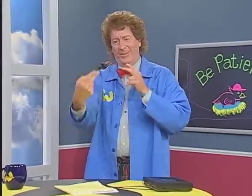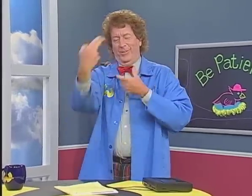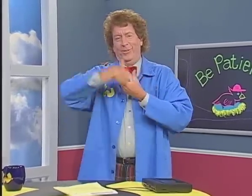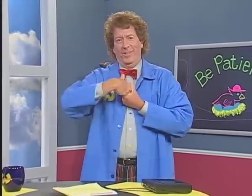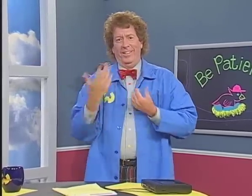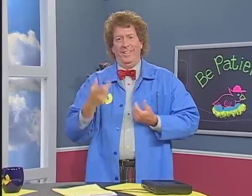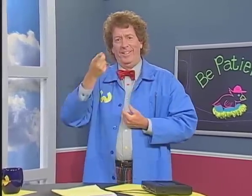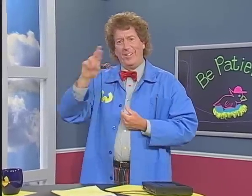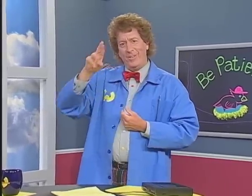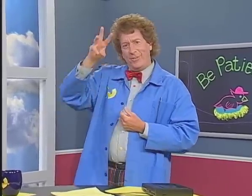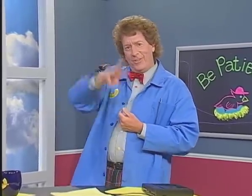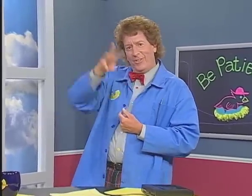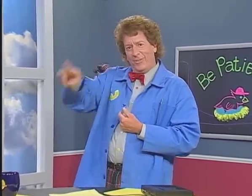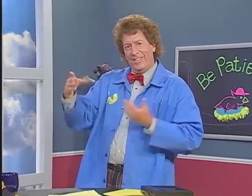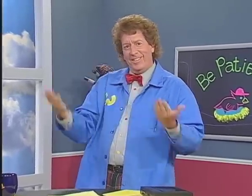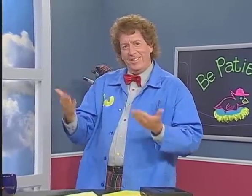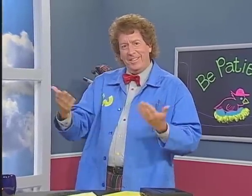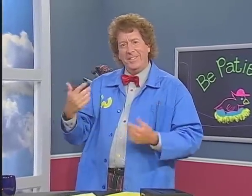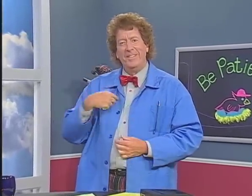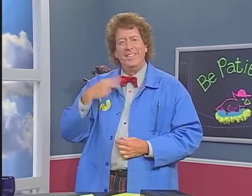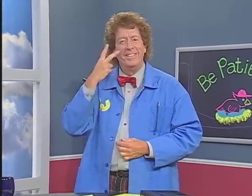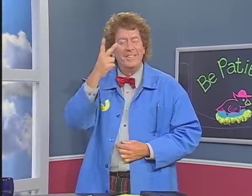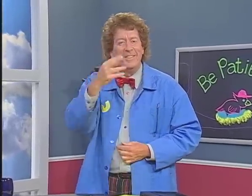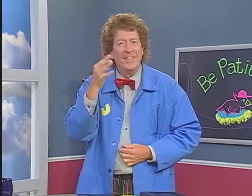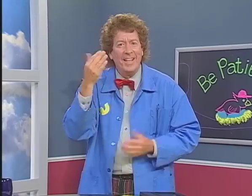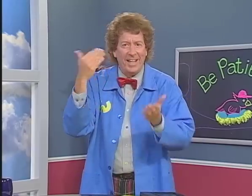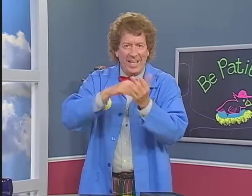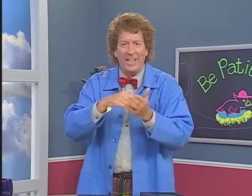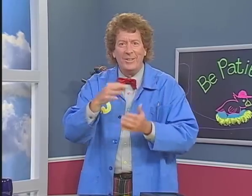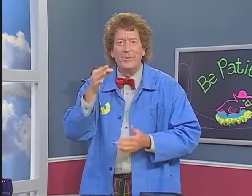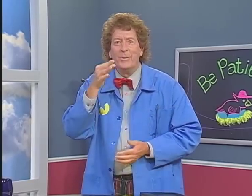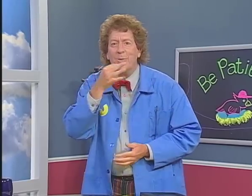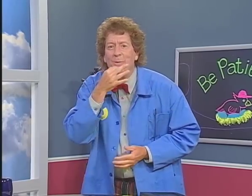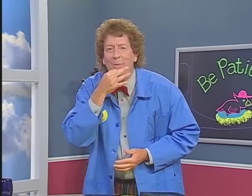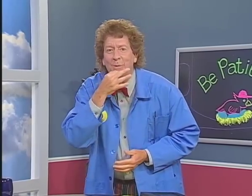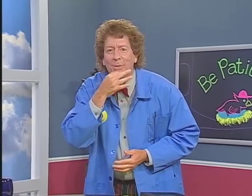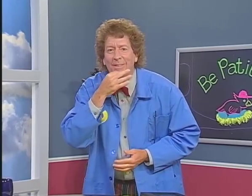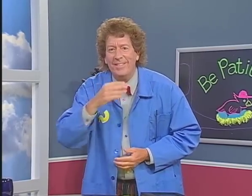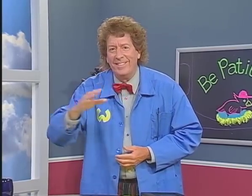THANK YOU FOR JOINING US HERE AT DR. WONDER'S WORKSHOP. SEE YOU AGAIN SOON.